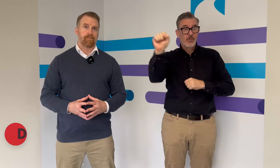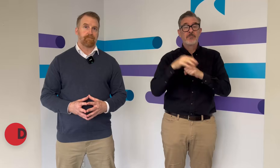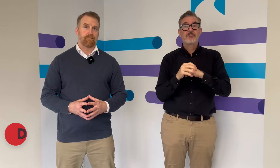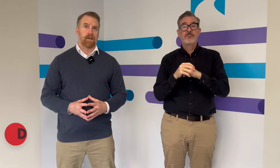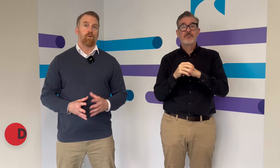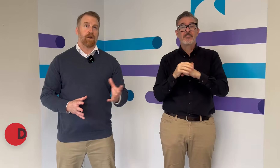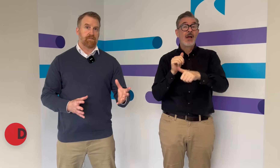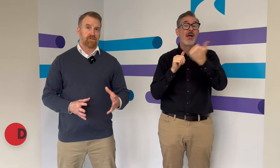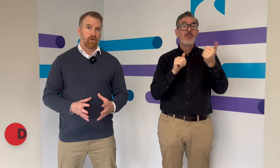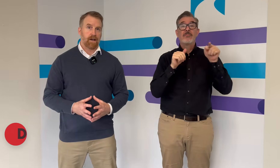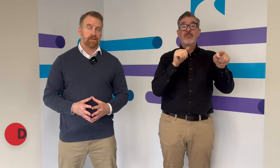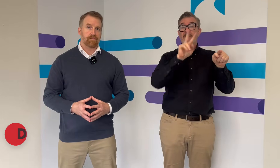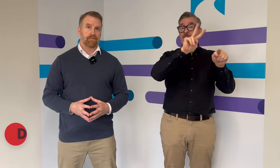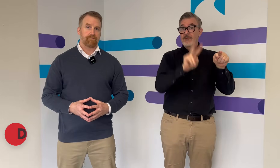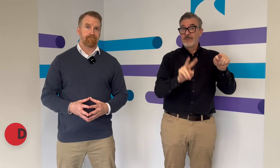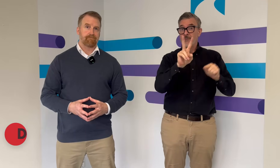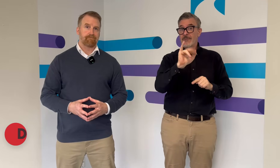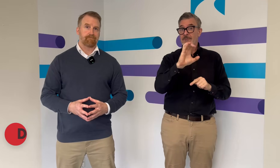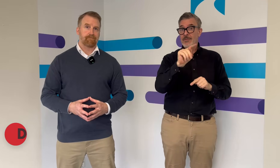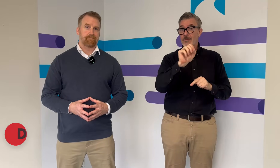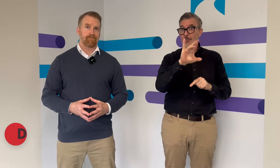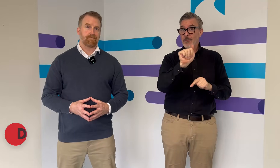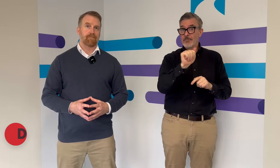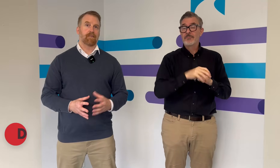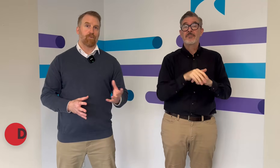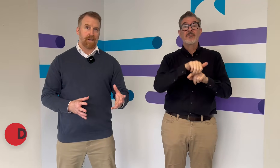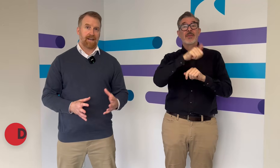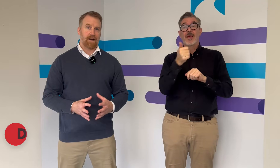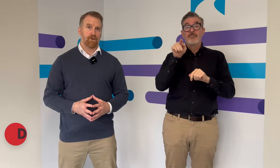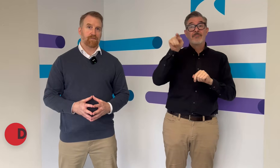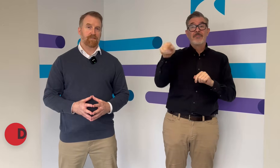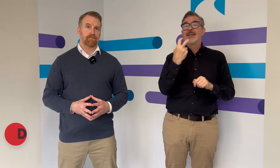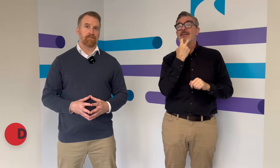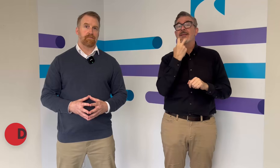one in Surrey, one in Victoria.